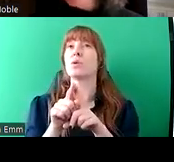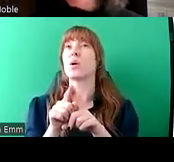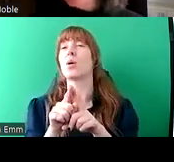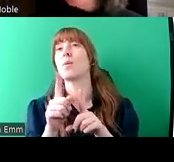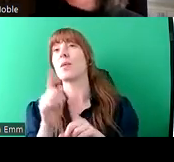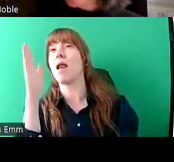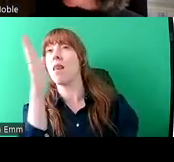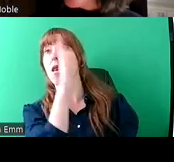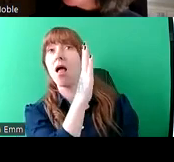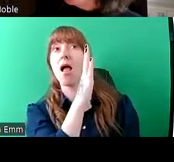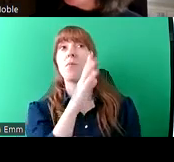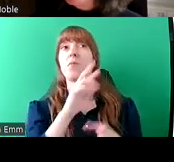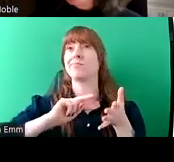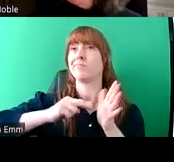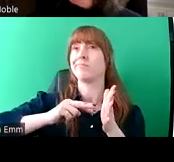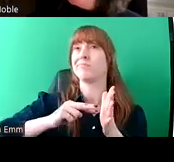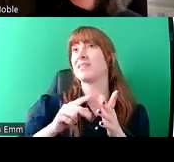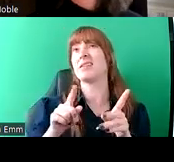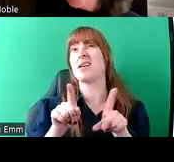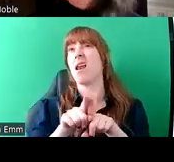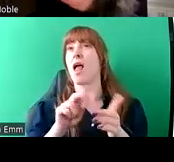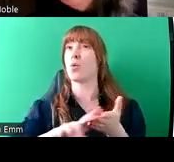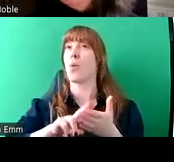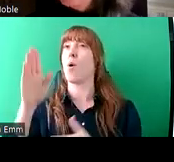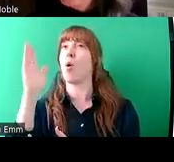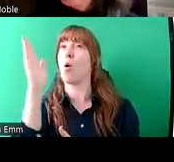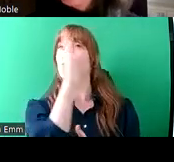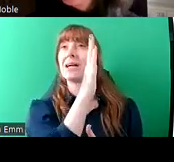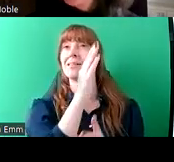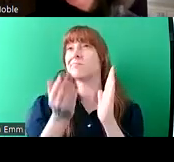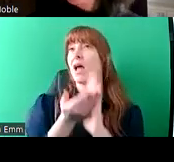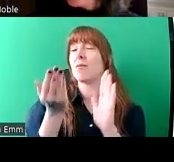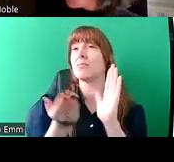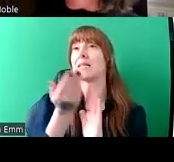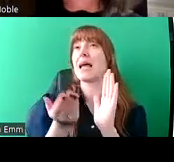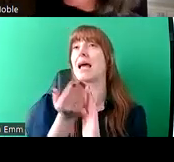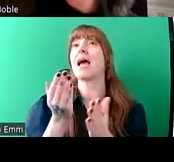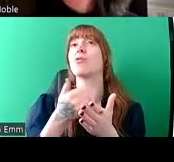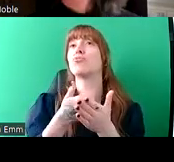like any lending library and is regularly updated to make sure that it is up-to-date, that the